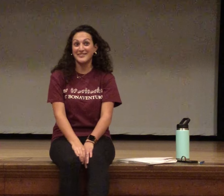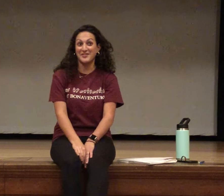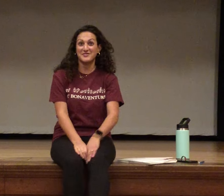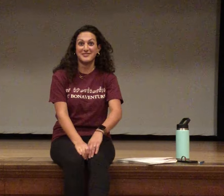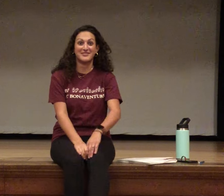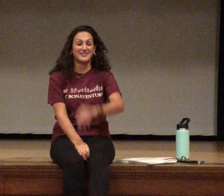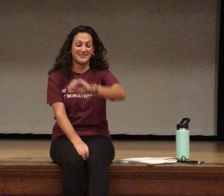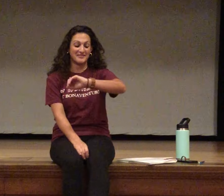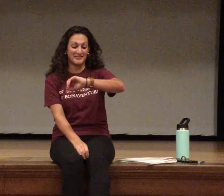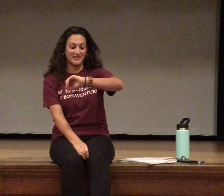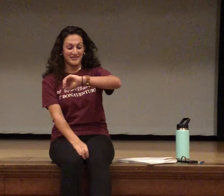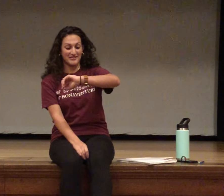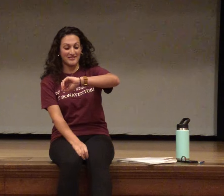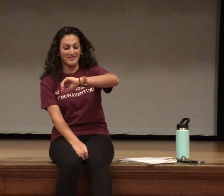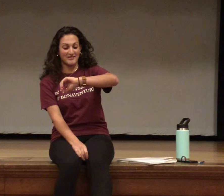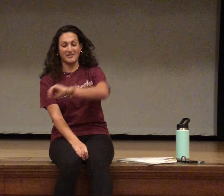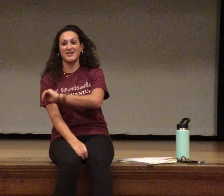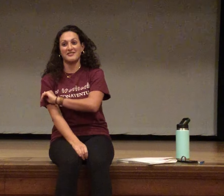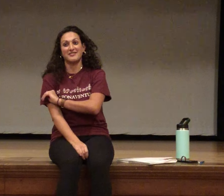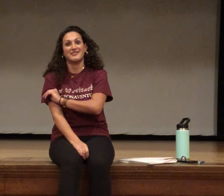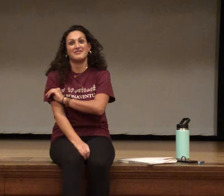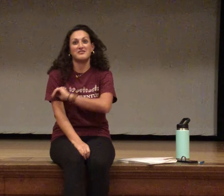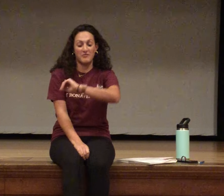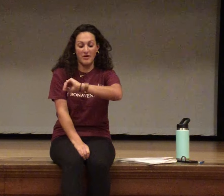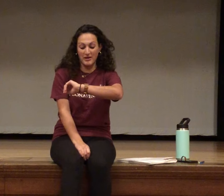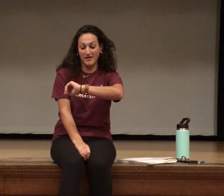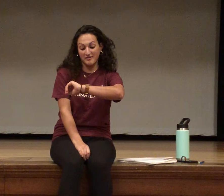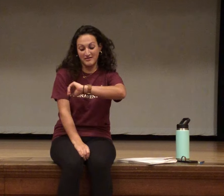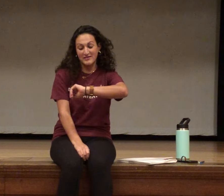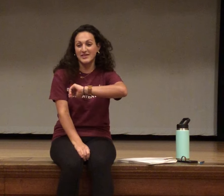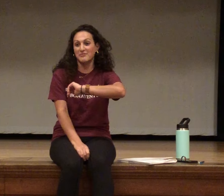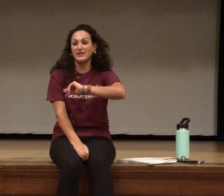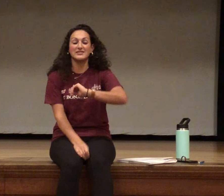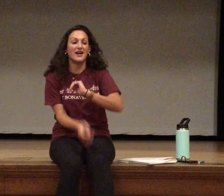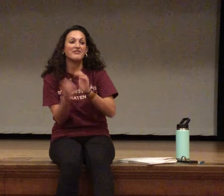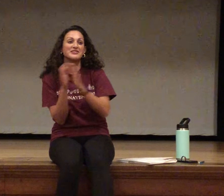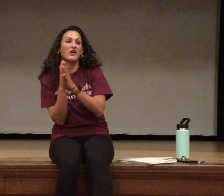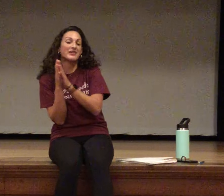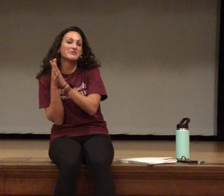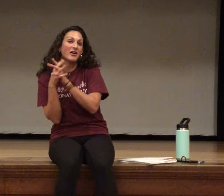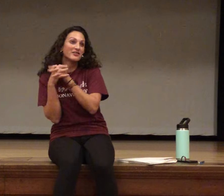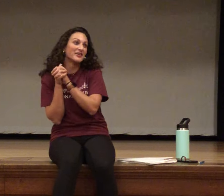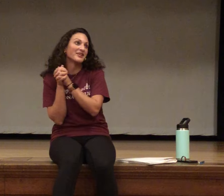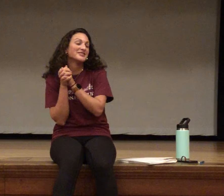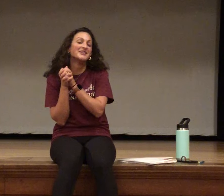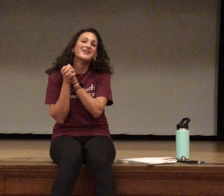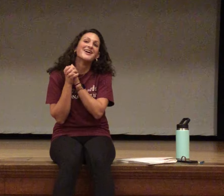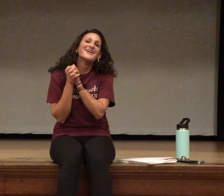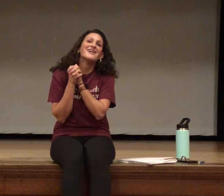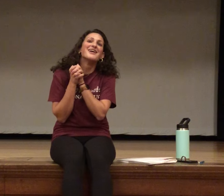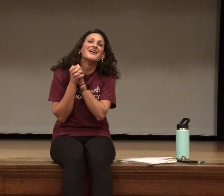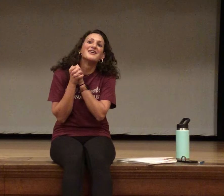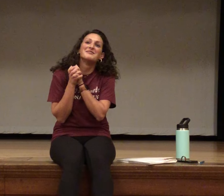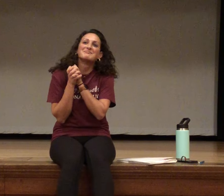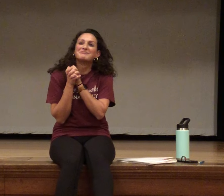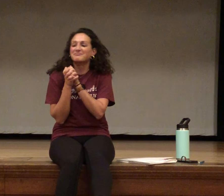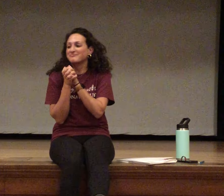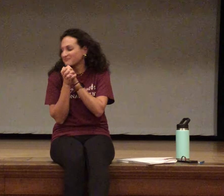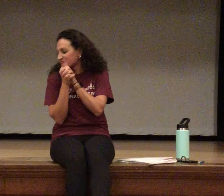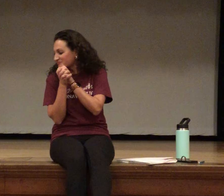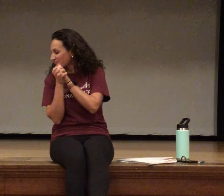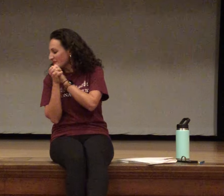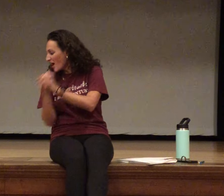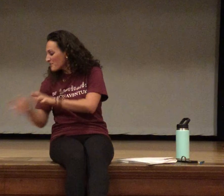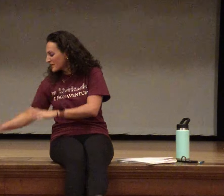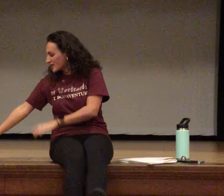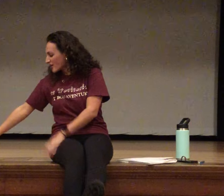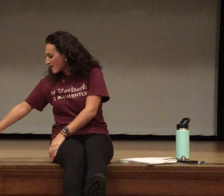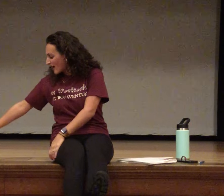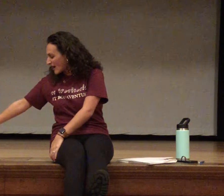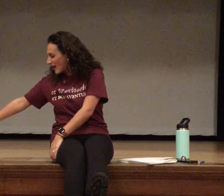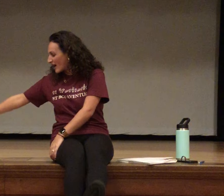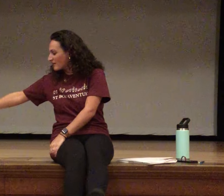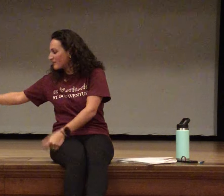no all right well we got 10 minutes left so I'll keep talking to you guys um up here I have